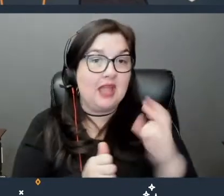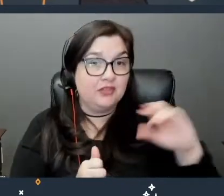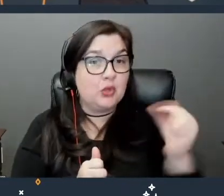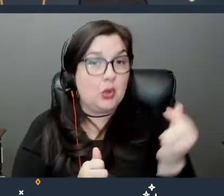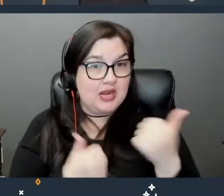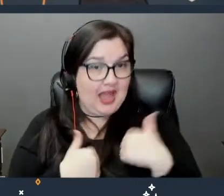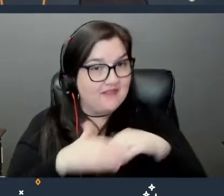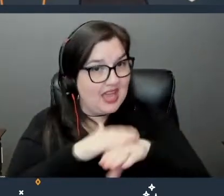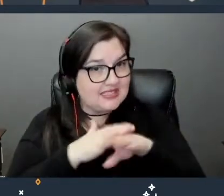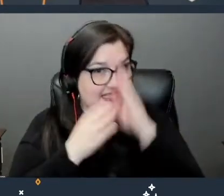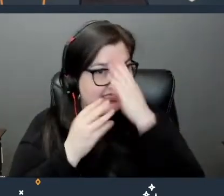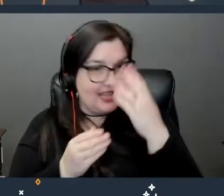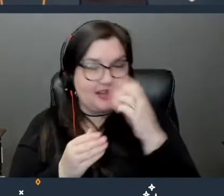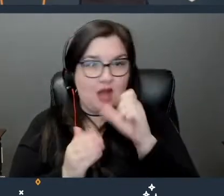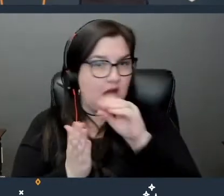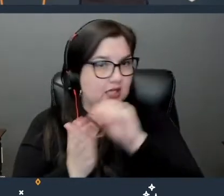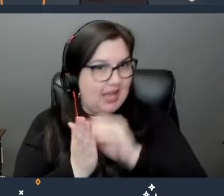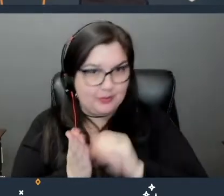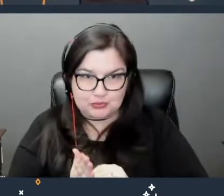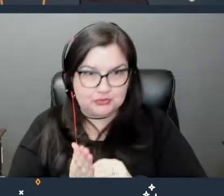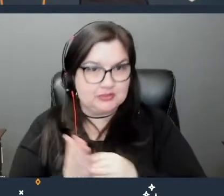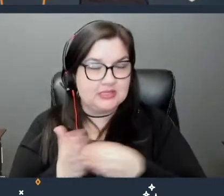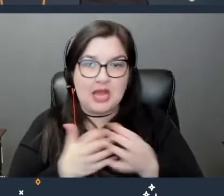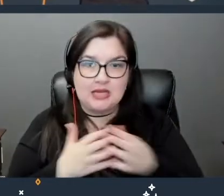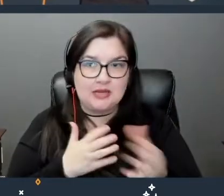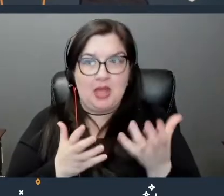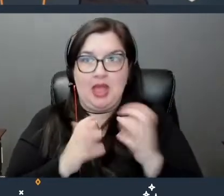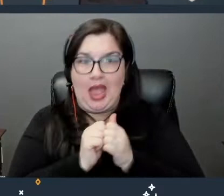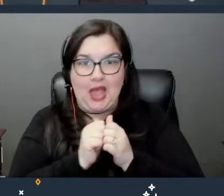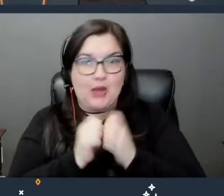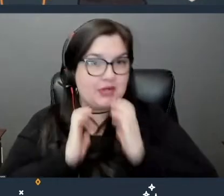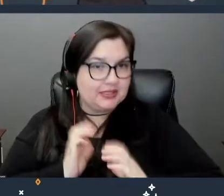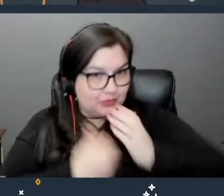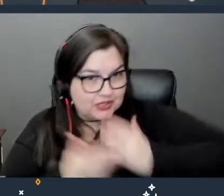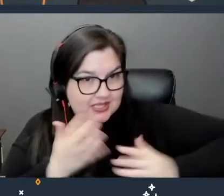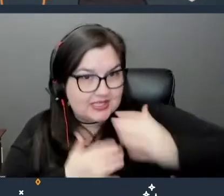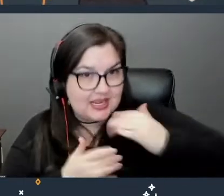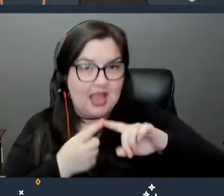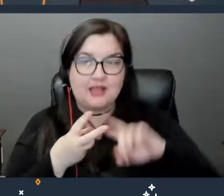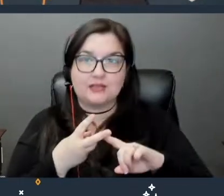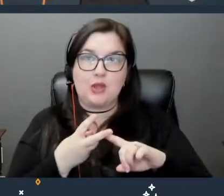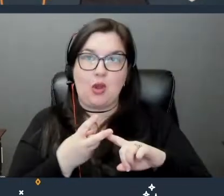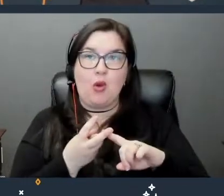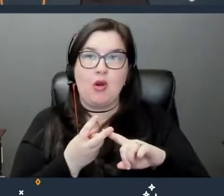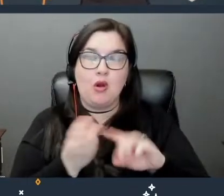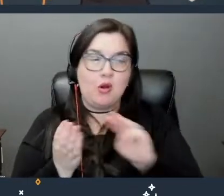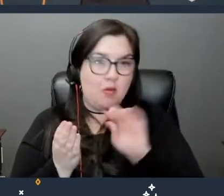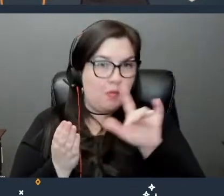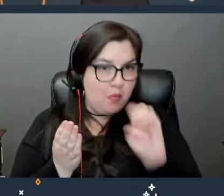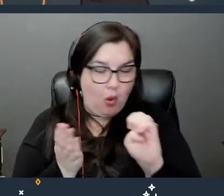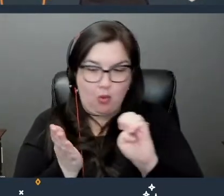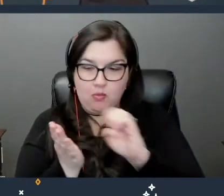So whether it's rich data about how customers interact with websites or mobile applications, do sentiment analysis from customer service calls,